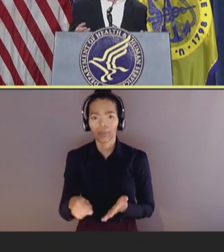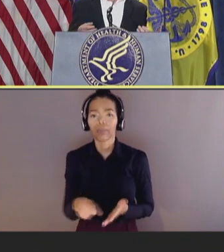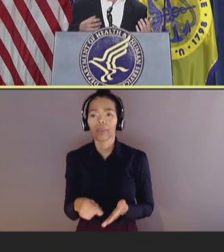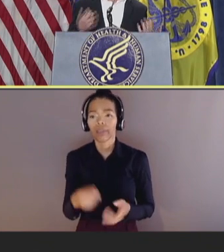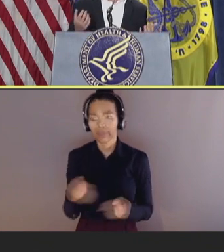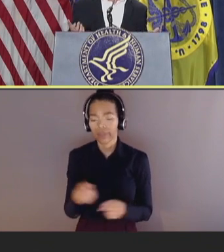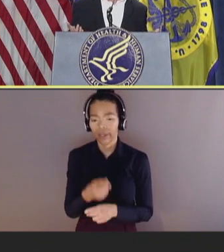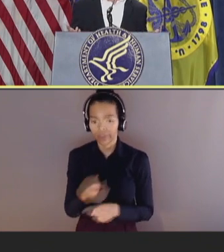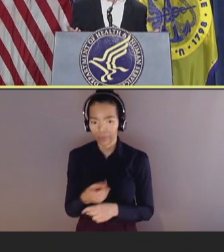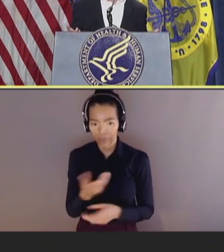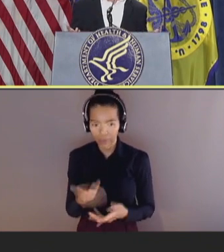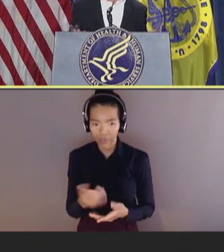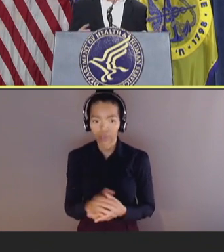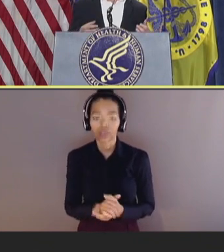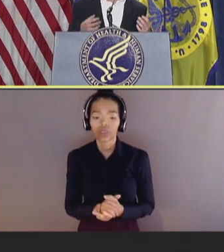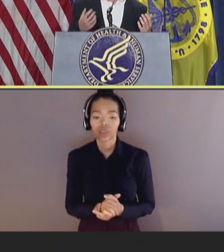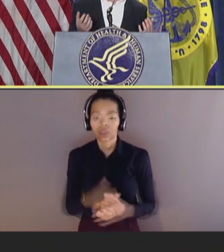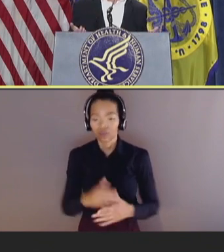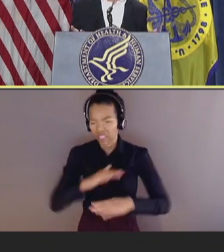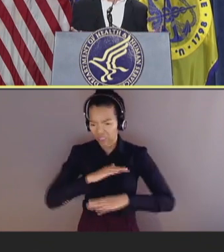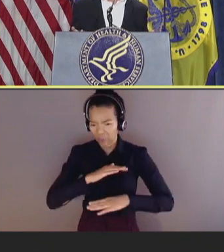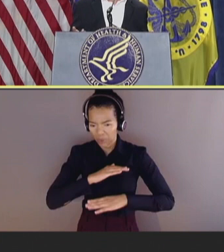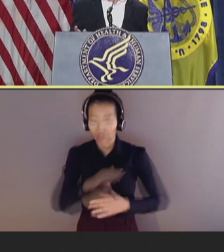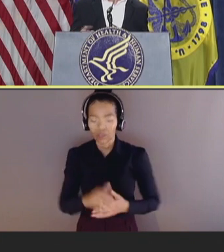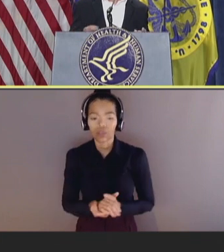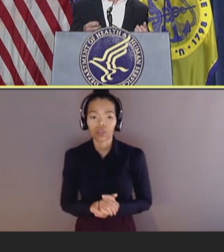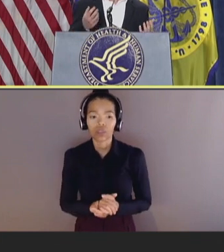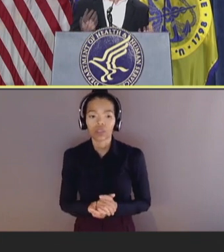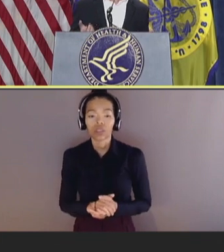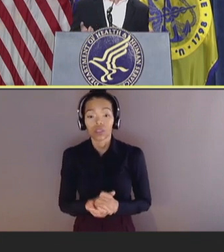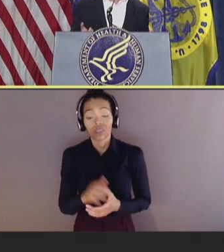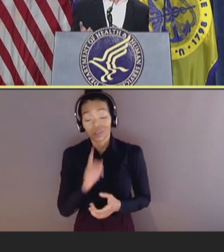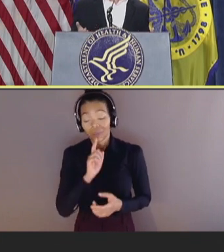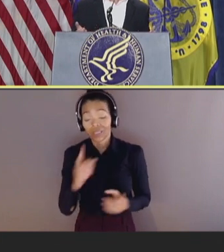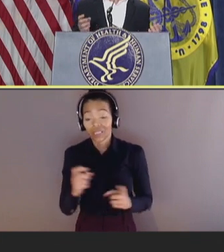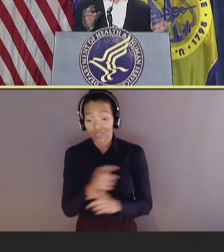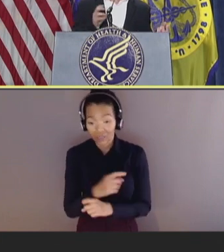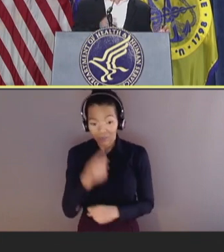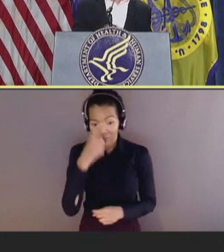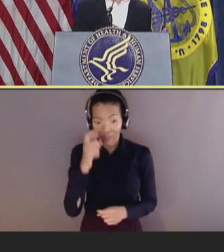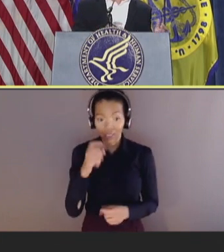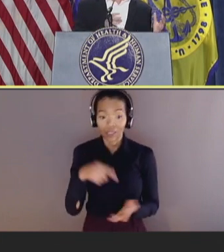this is relatively difficult, since the majority of payers that payment rate is negotiated between